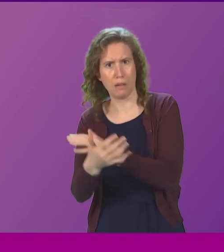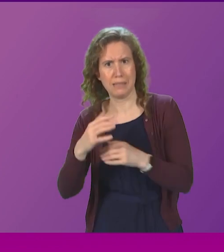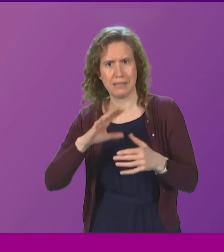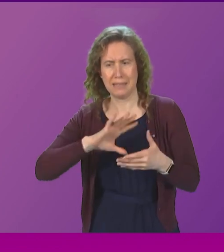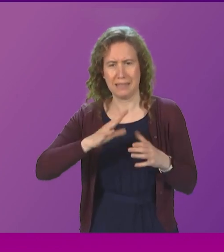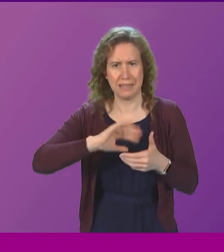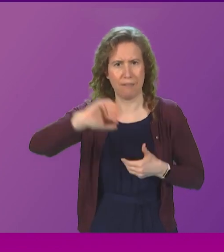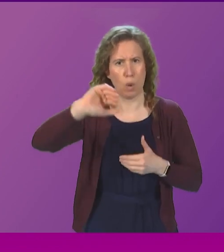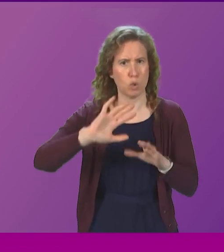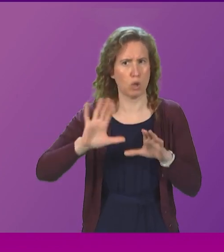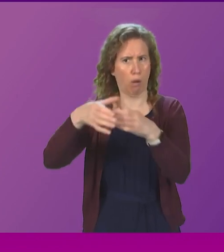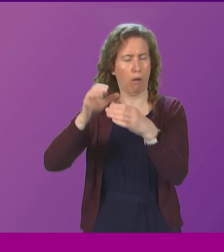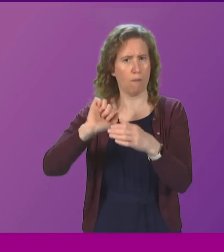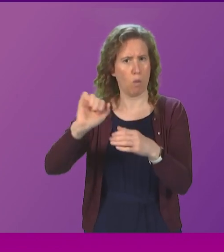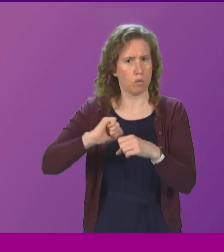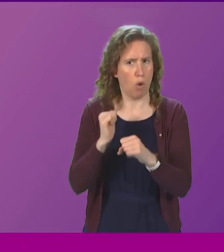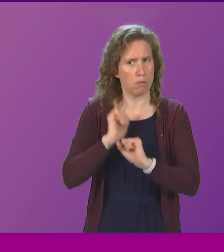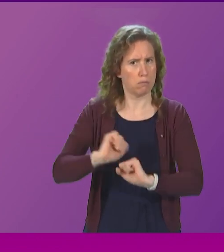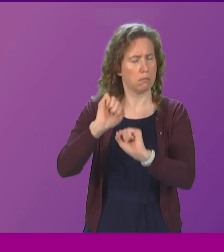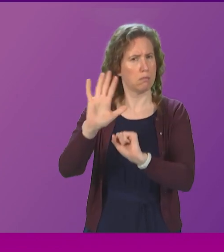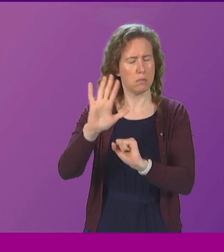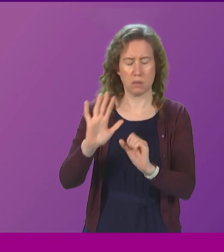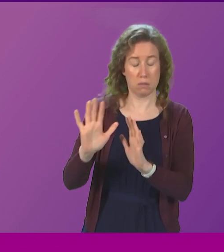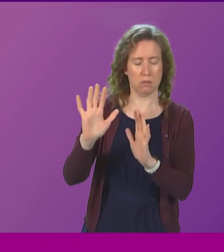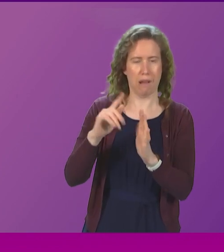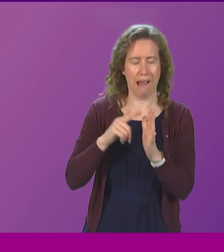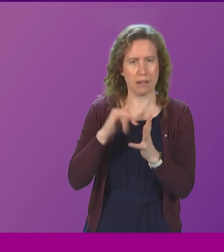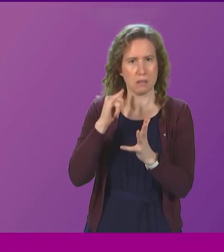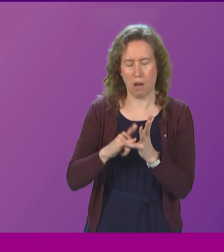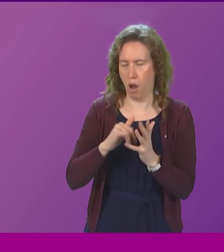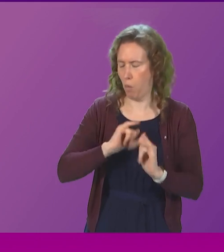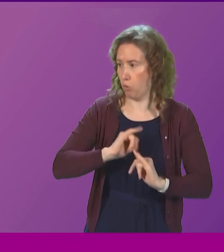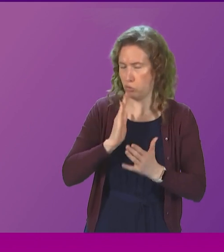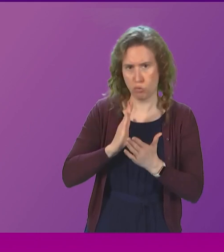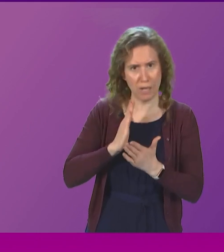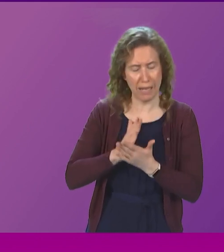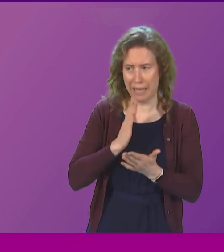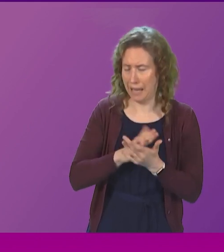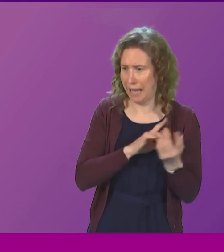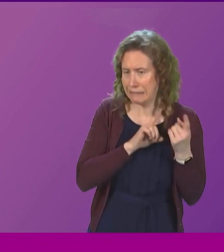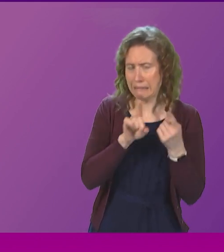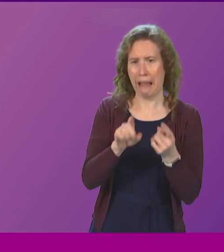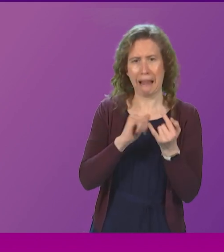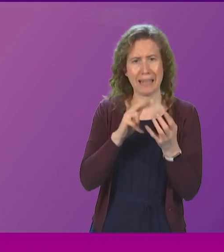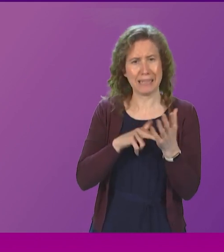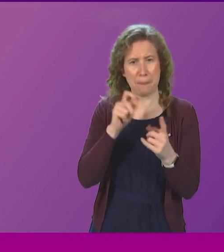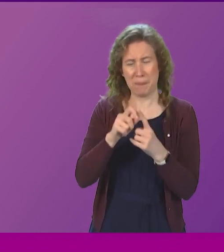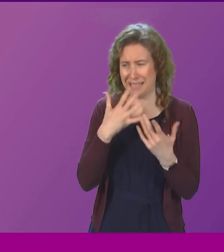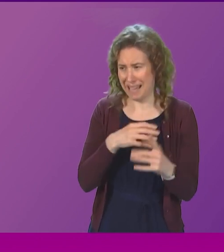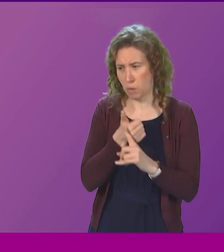Anas Sarwar is so desperate to attack the SNP that he is siding with the party that